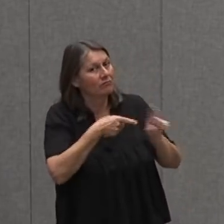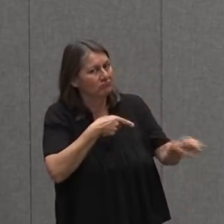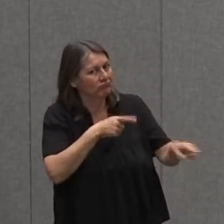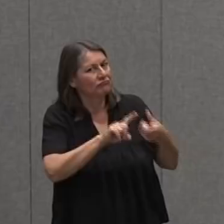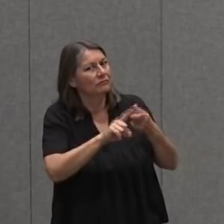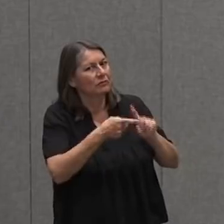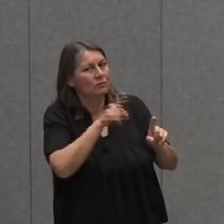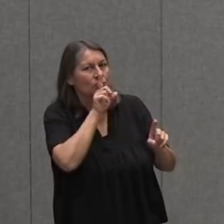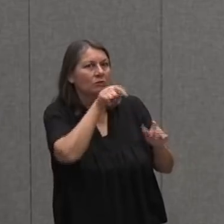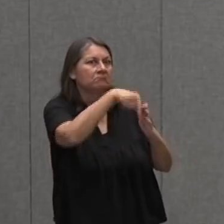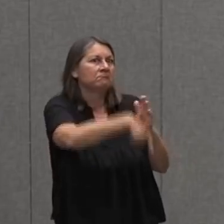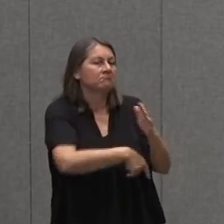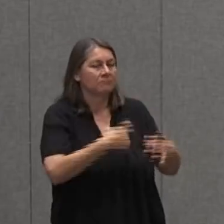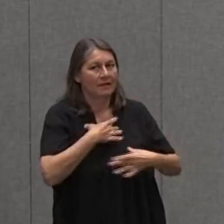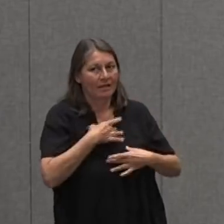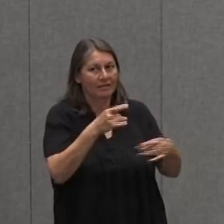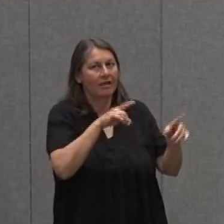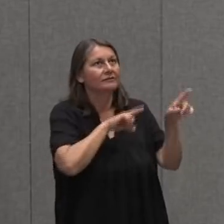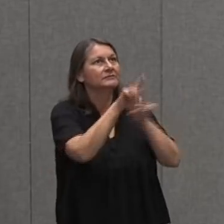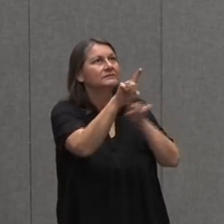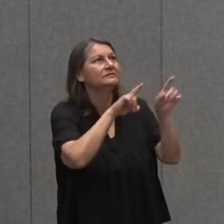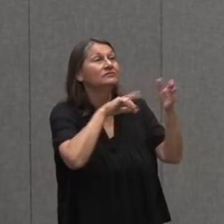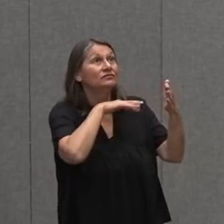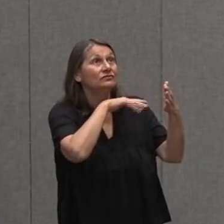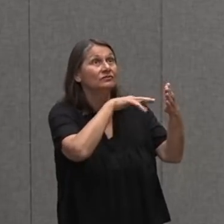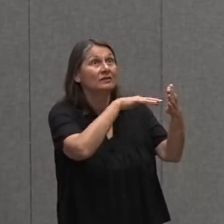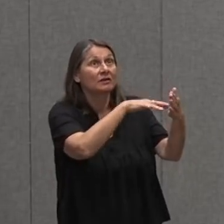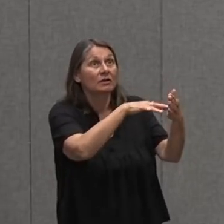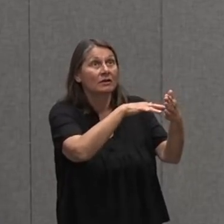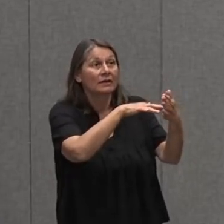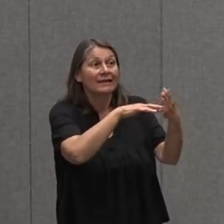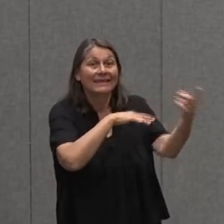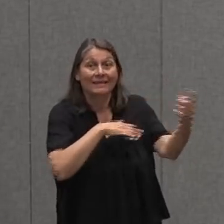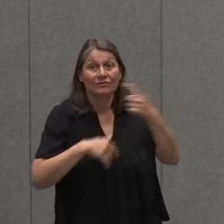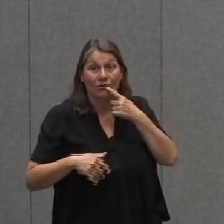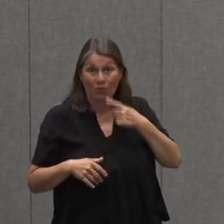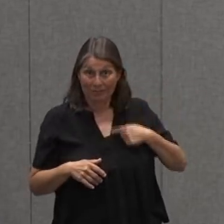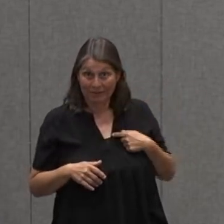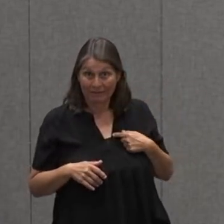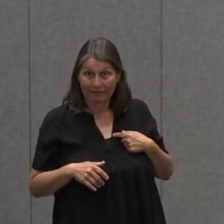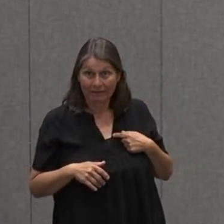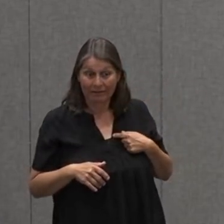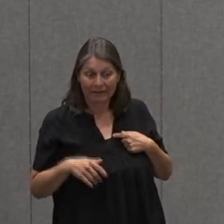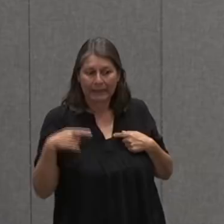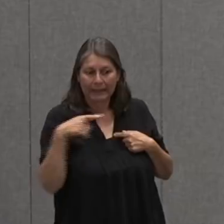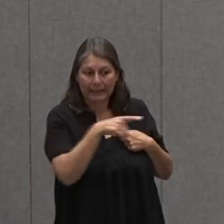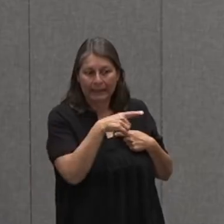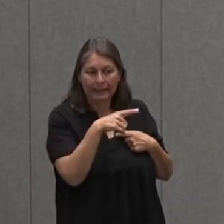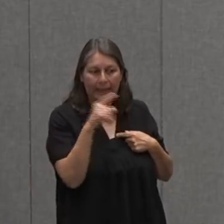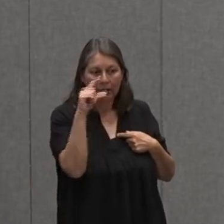And Mark told me that he, when I showed him a picture of the pink moon, he Googled it.